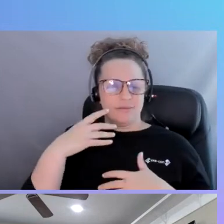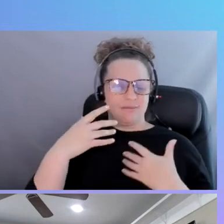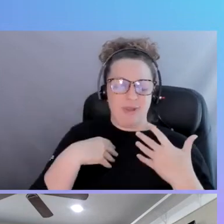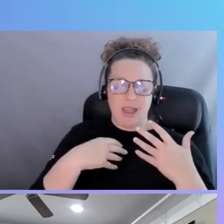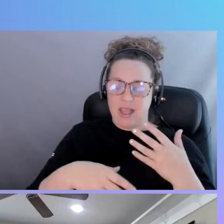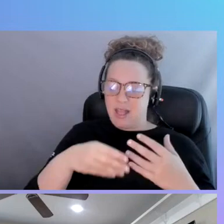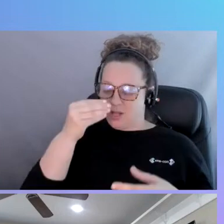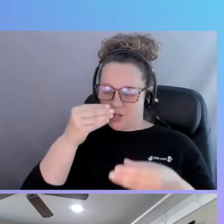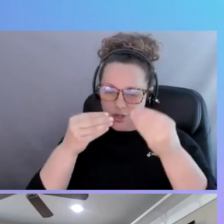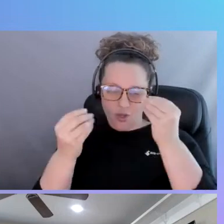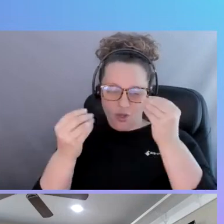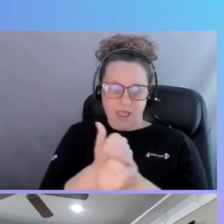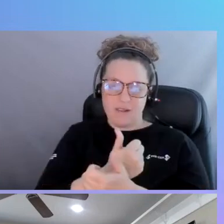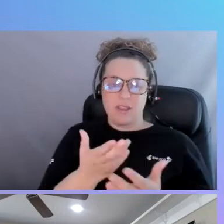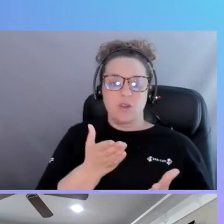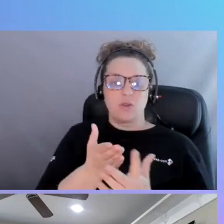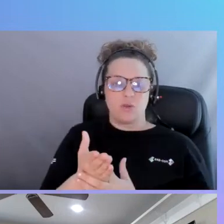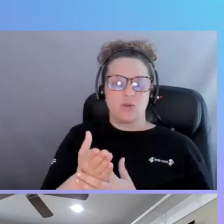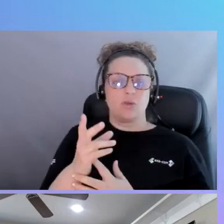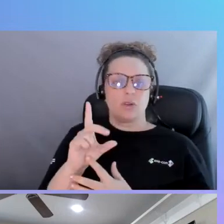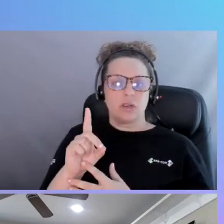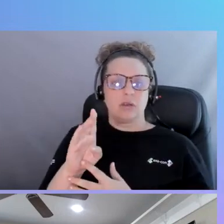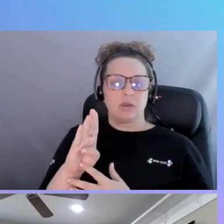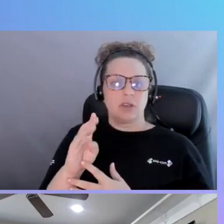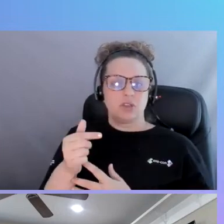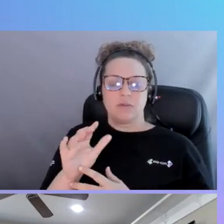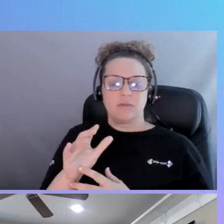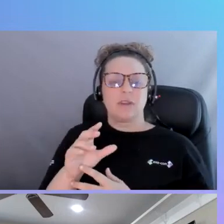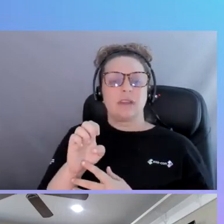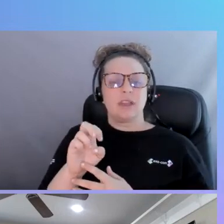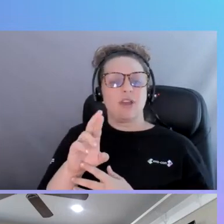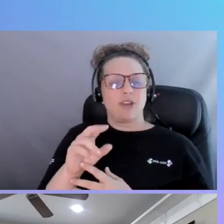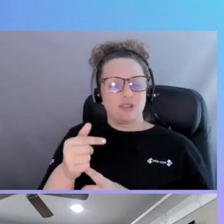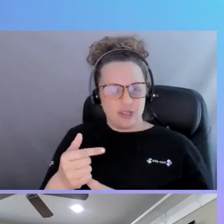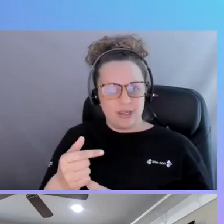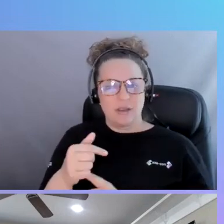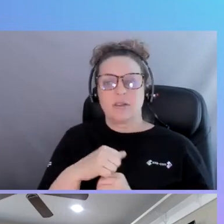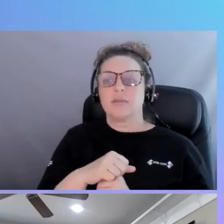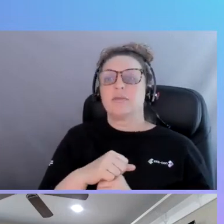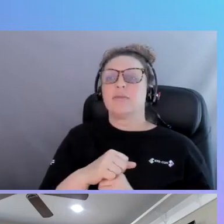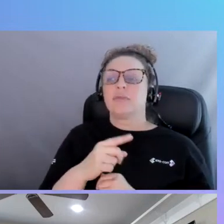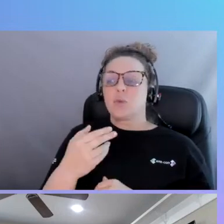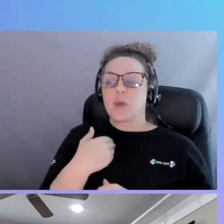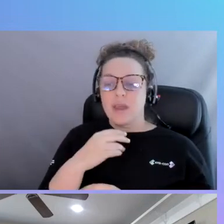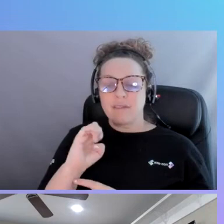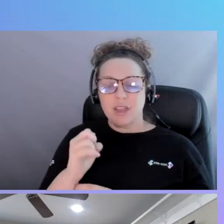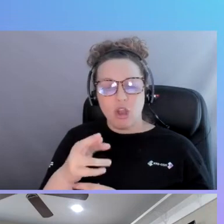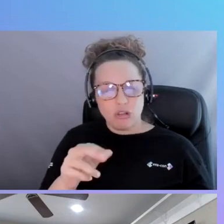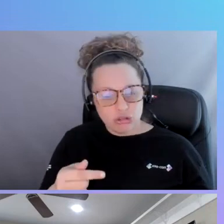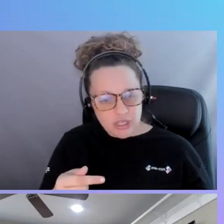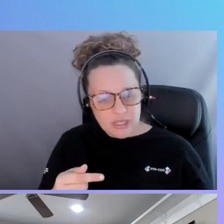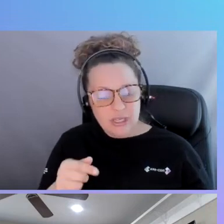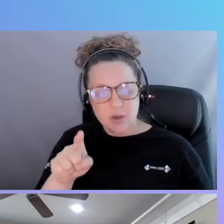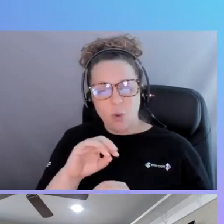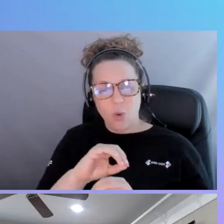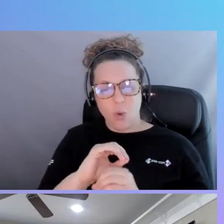on ERG. Uh, if you have an erg at your organization, then you